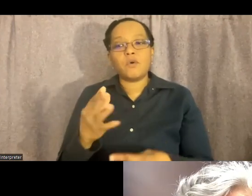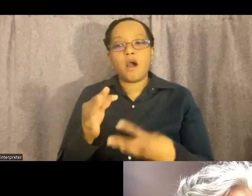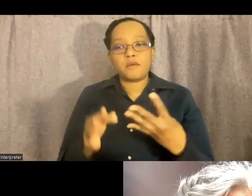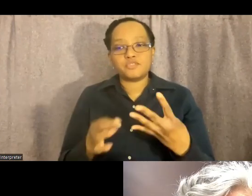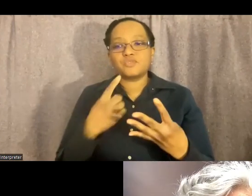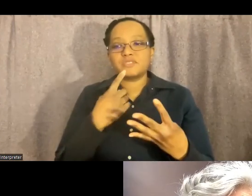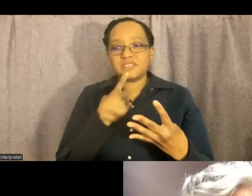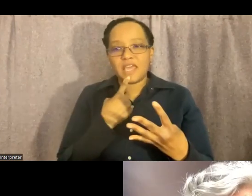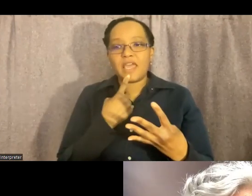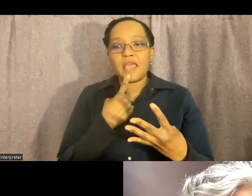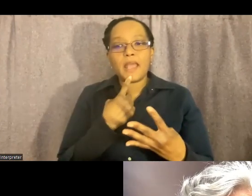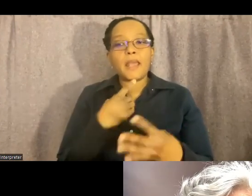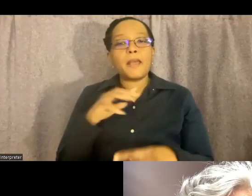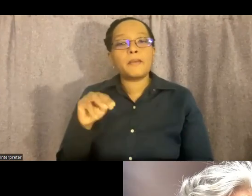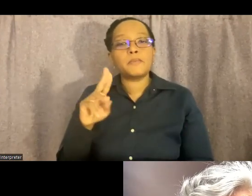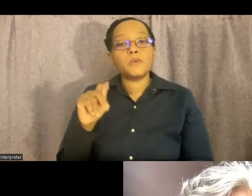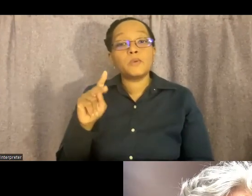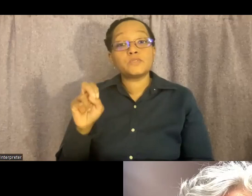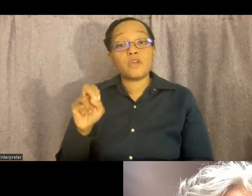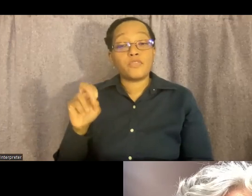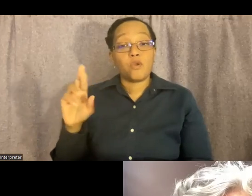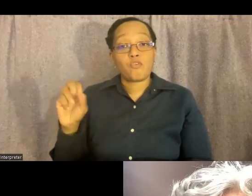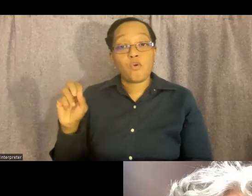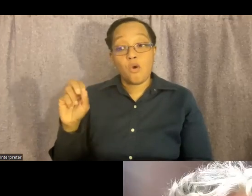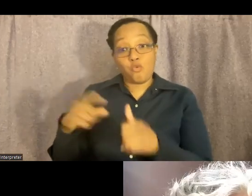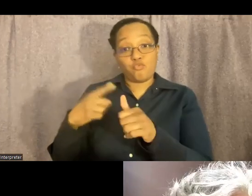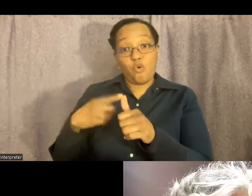If you don't check that box, you will hear people even if they are not signed up for